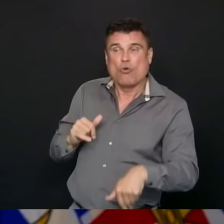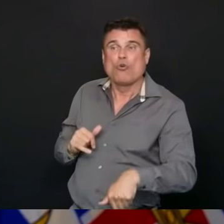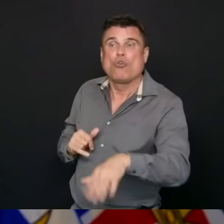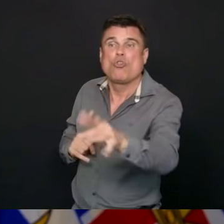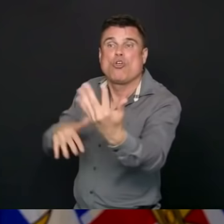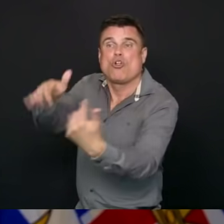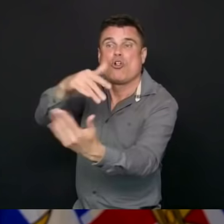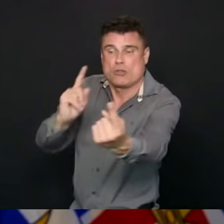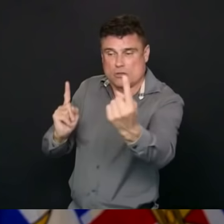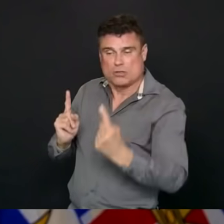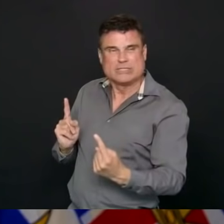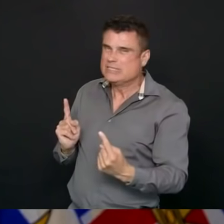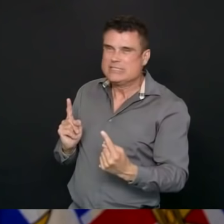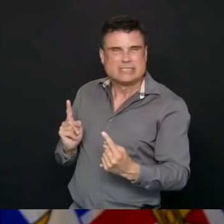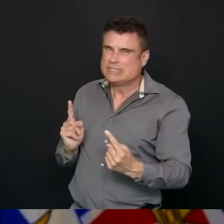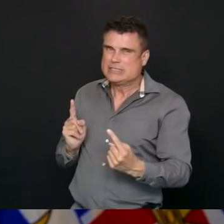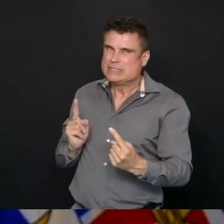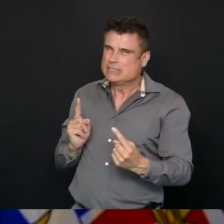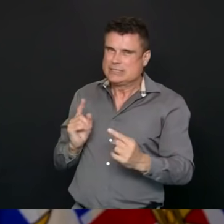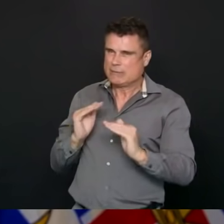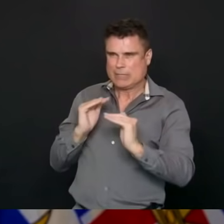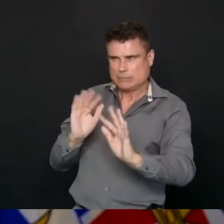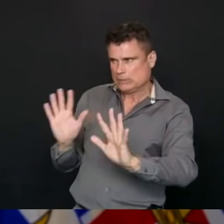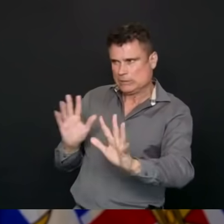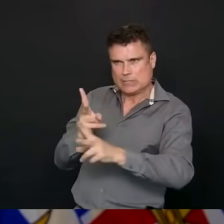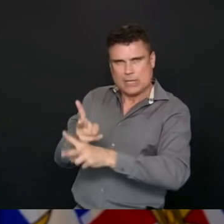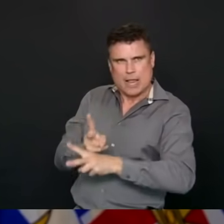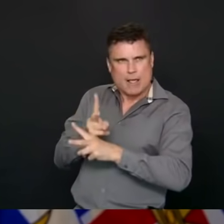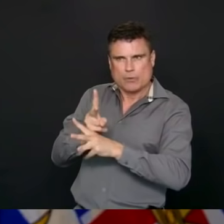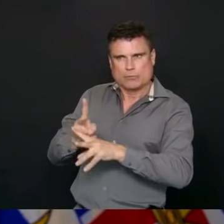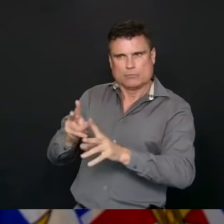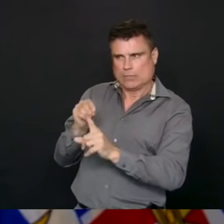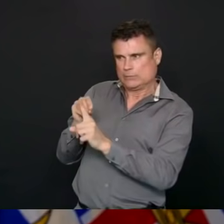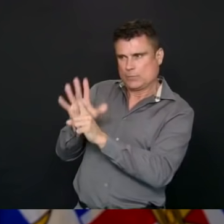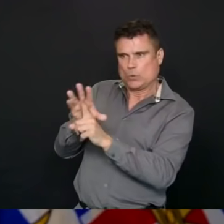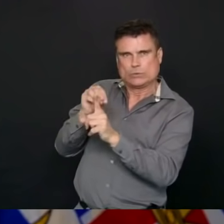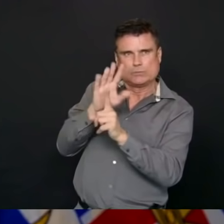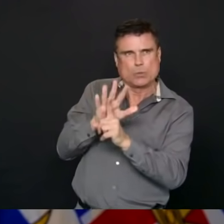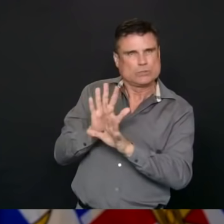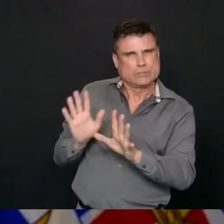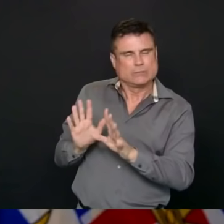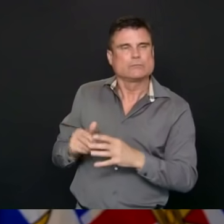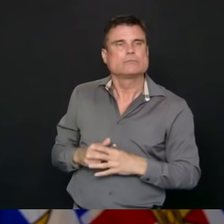If I'm a person who lives alone then I can find a number of other